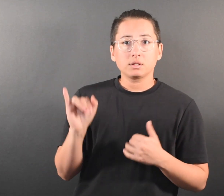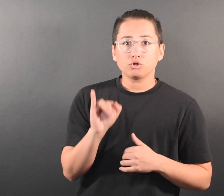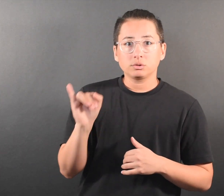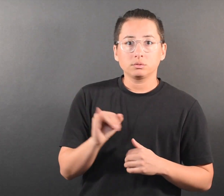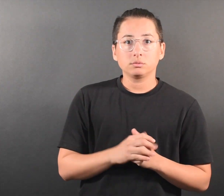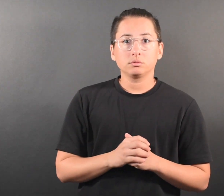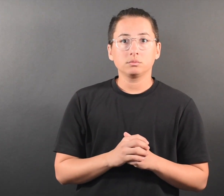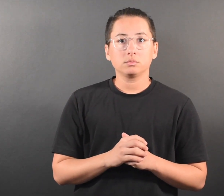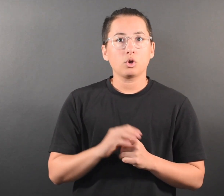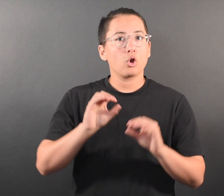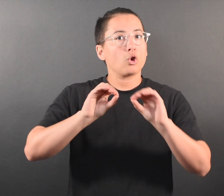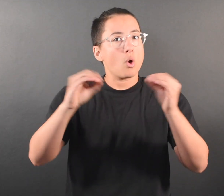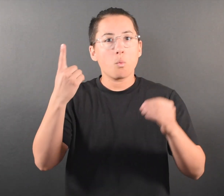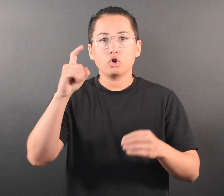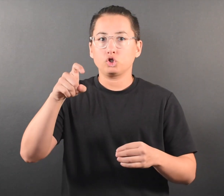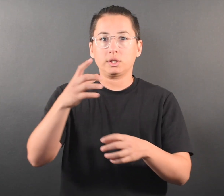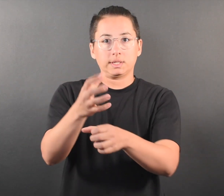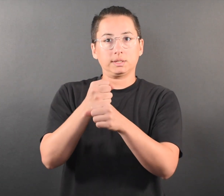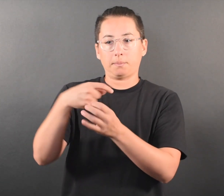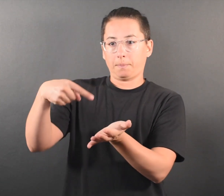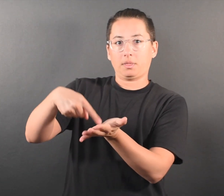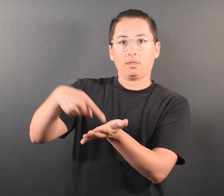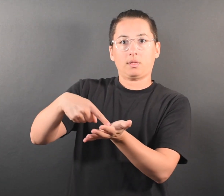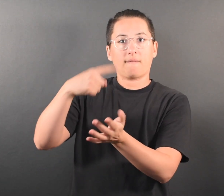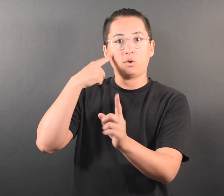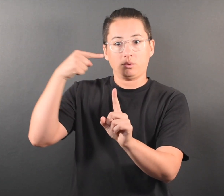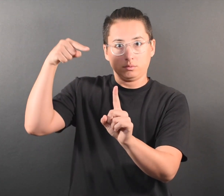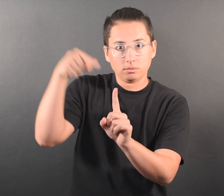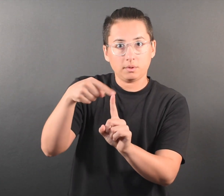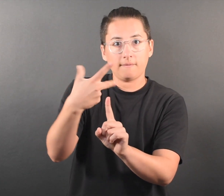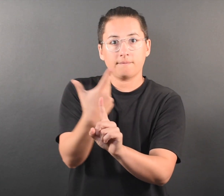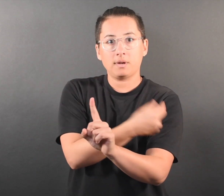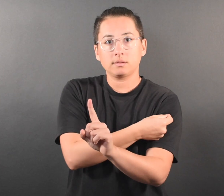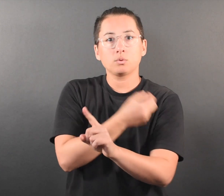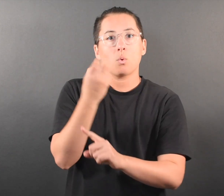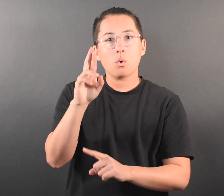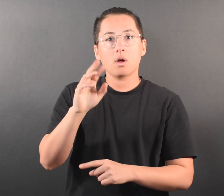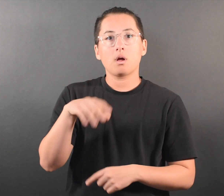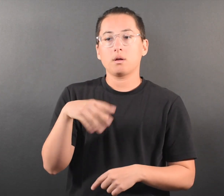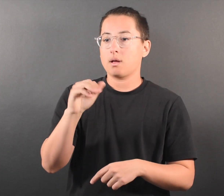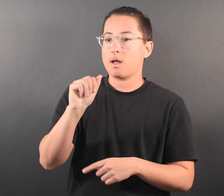not have insurance. No one should receive a bill for the vaccine or administration fee.